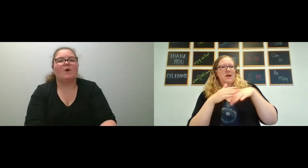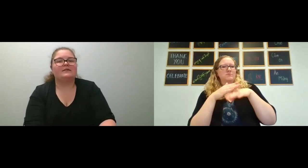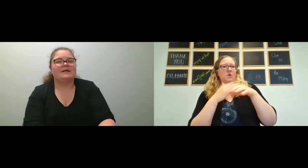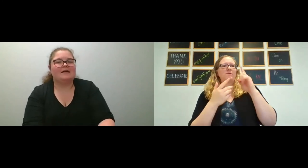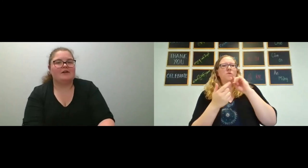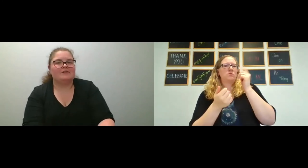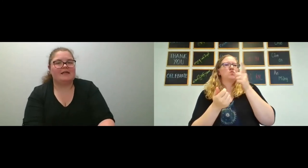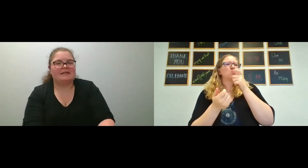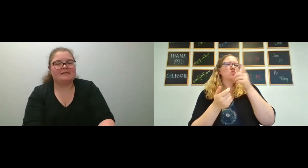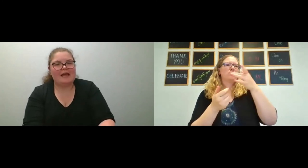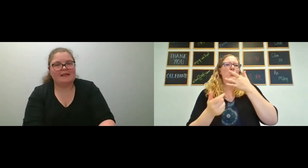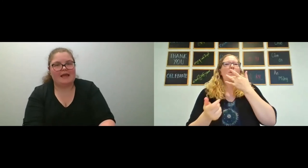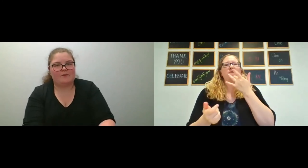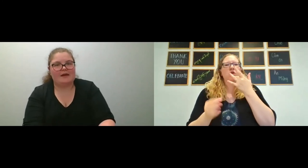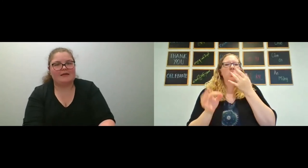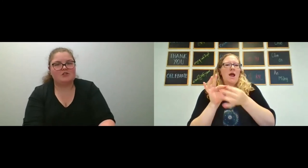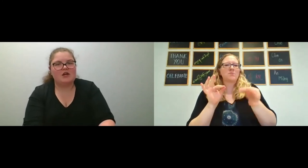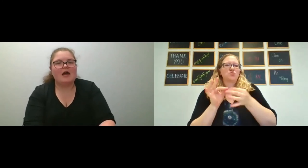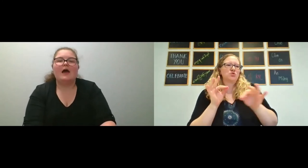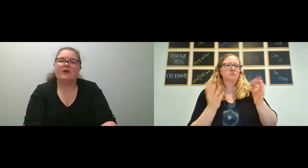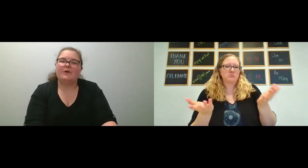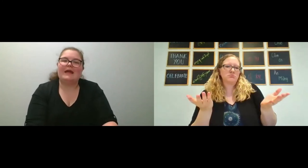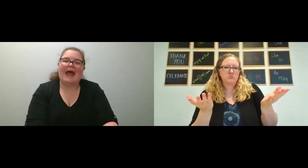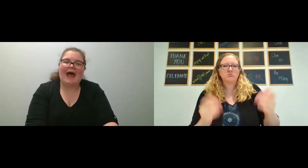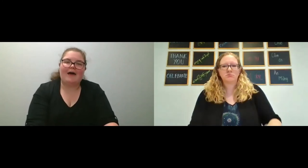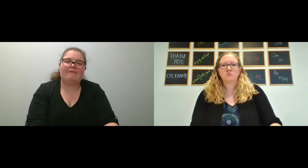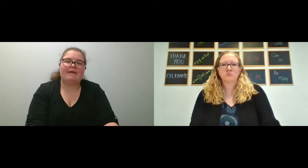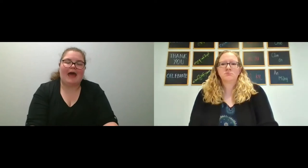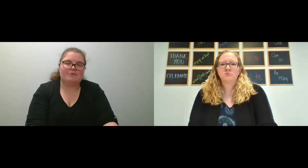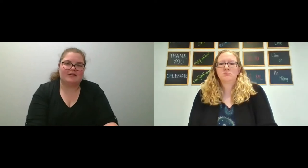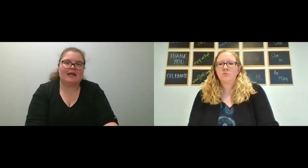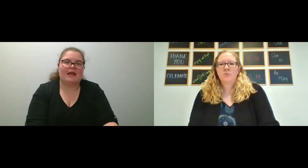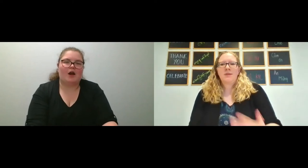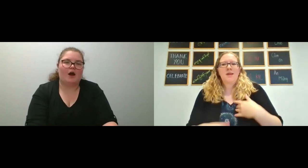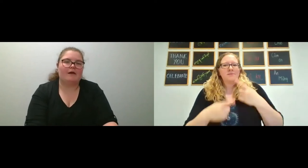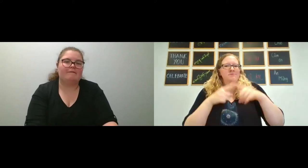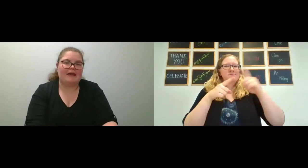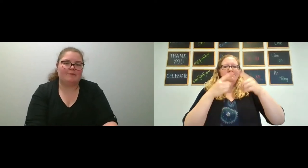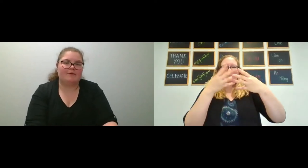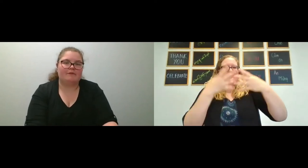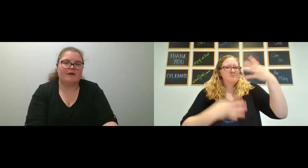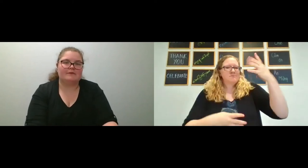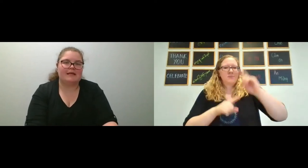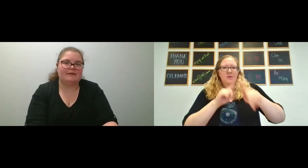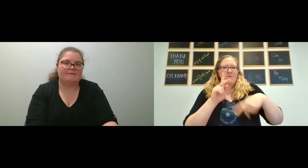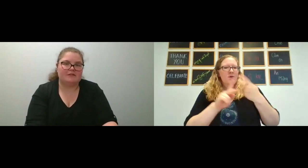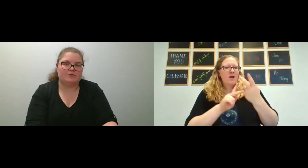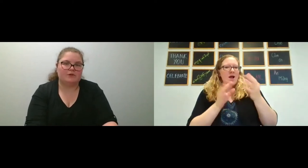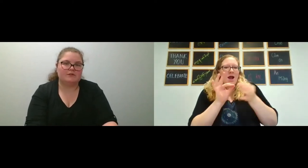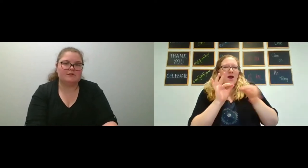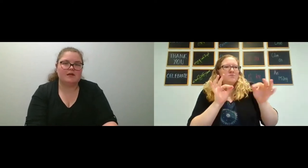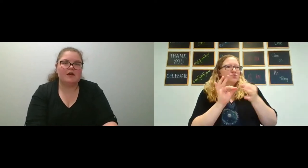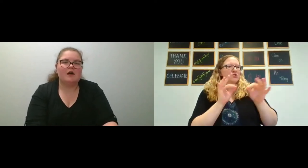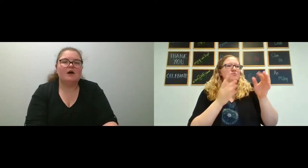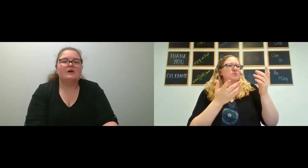or doesn't understand sign language, you can have captioning and CART available for those individuals.